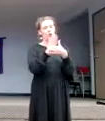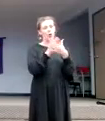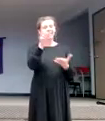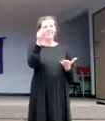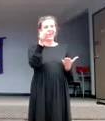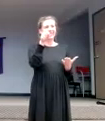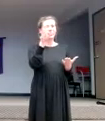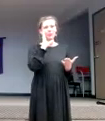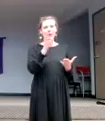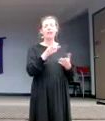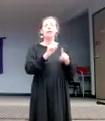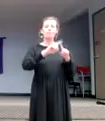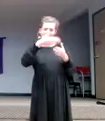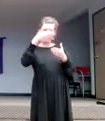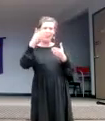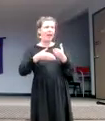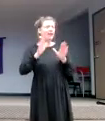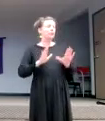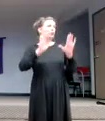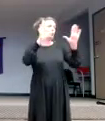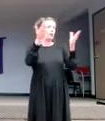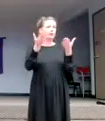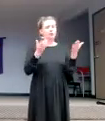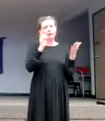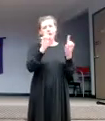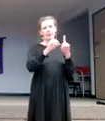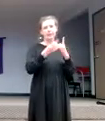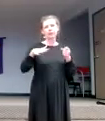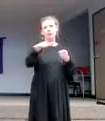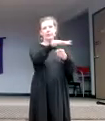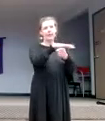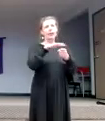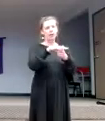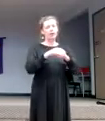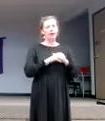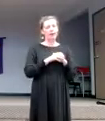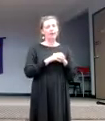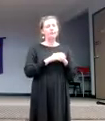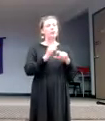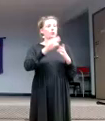but ultimately the end product is a great service to the district service area, to the homeowners,